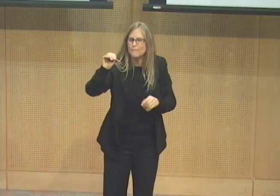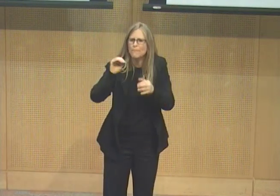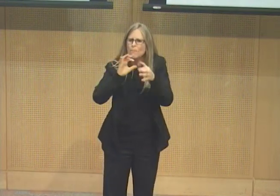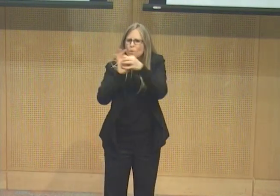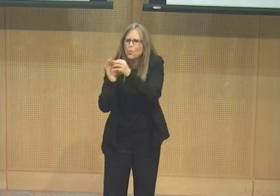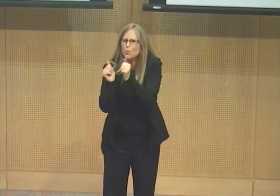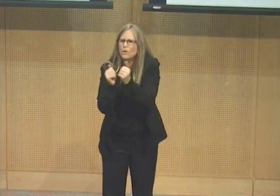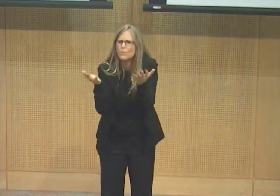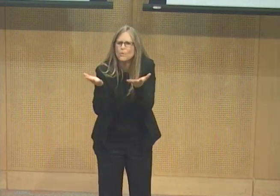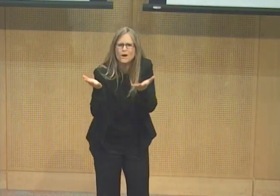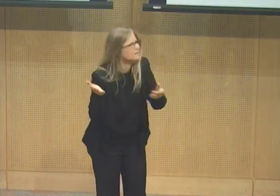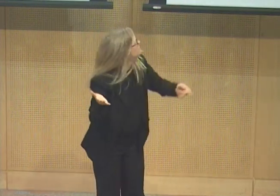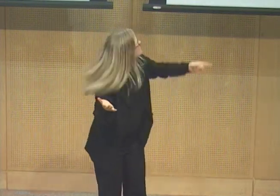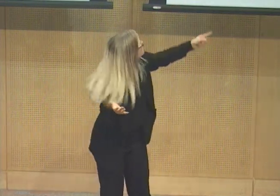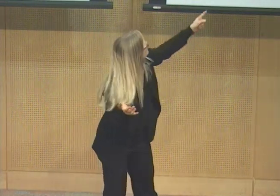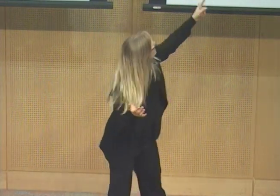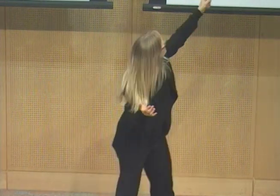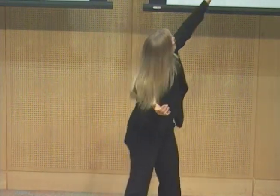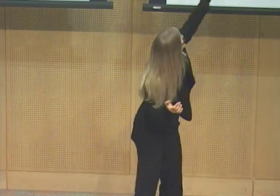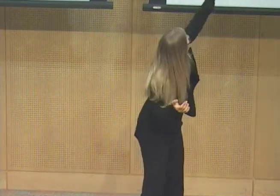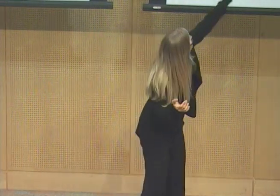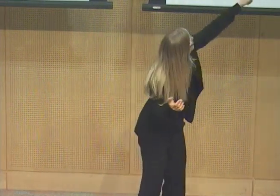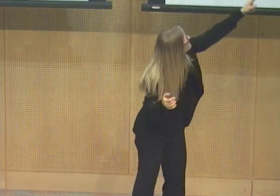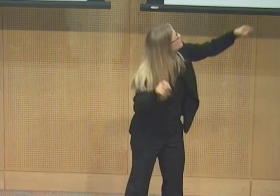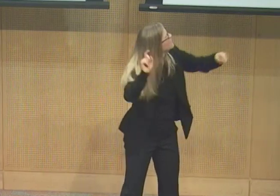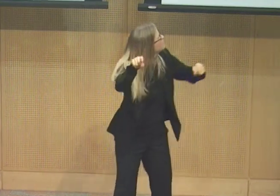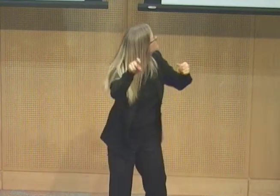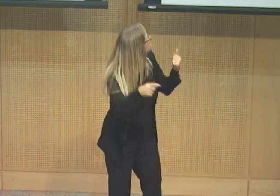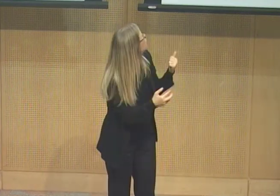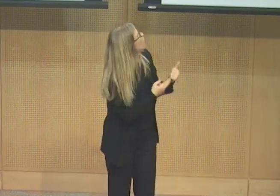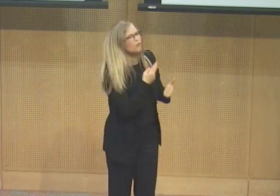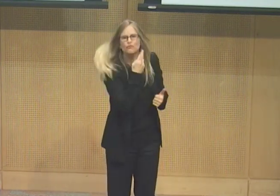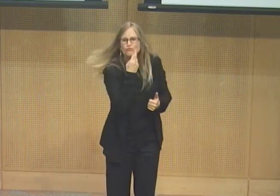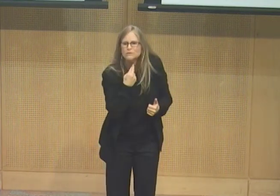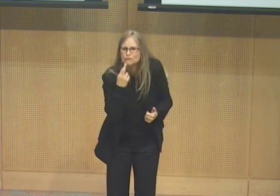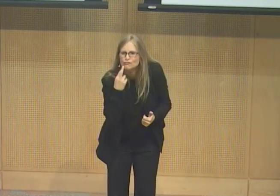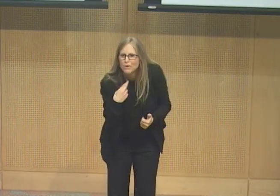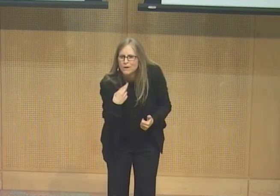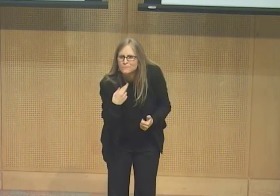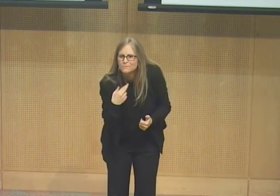so in this case, "mainstream" is connected with what type of feeling?